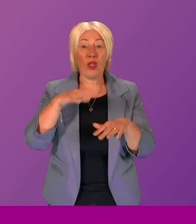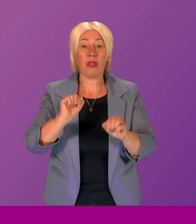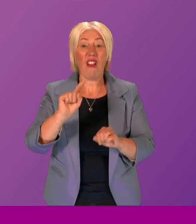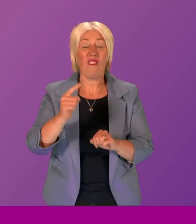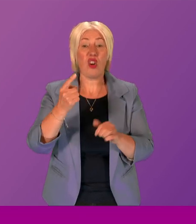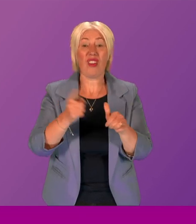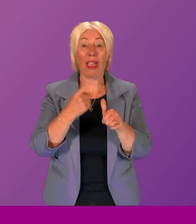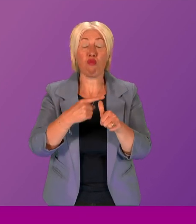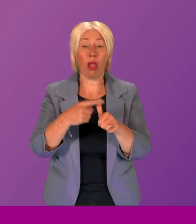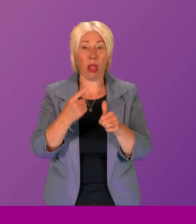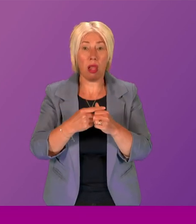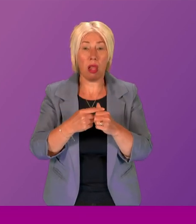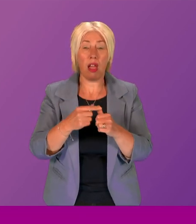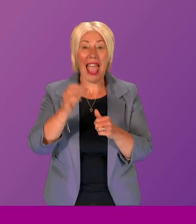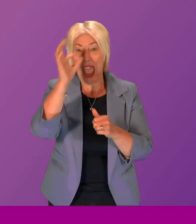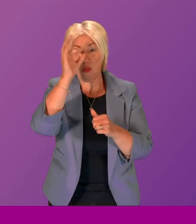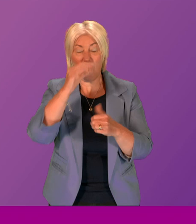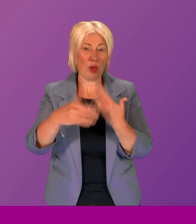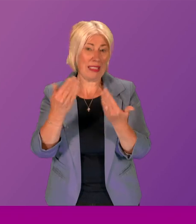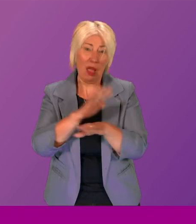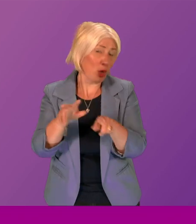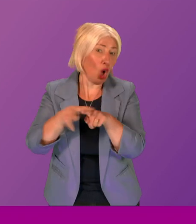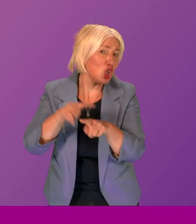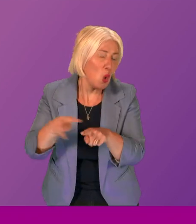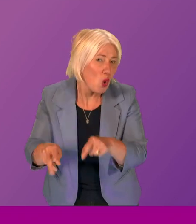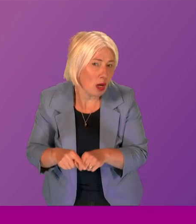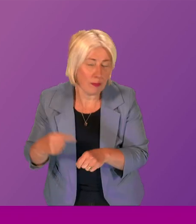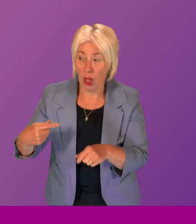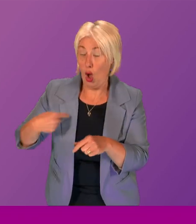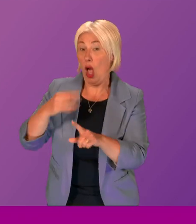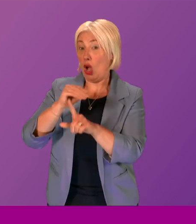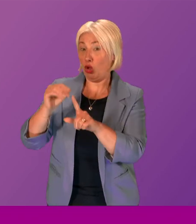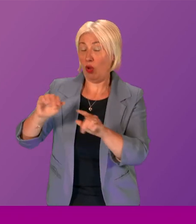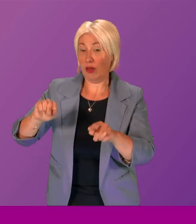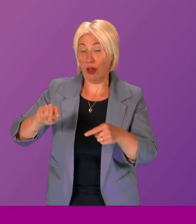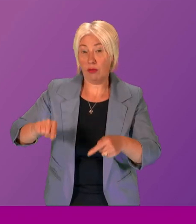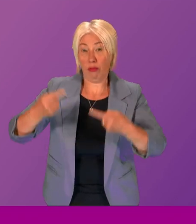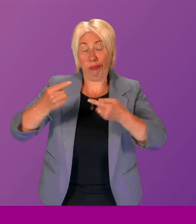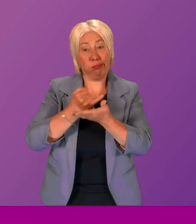but it is no joke. The Scottish Conservatives opposed it when it was passed and we still do.